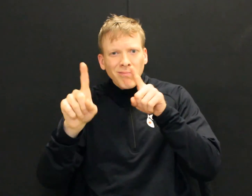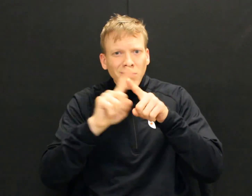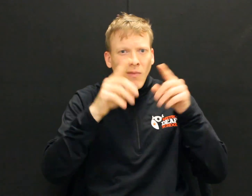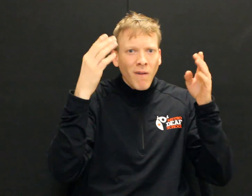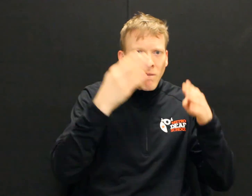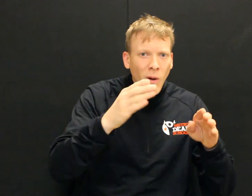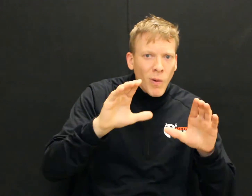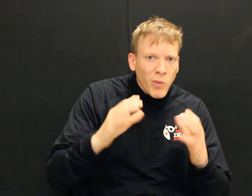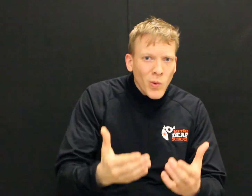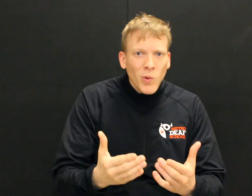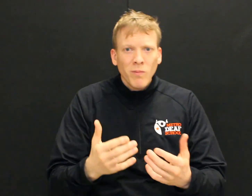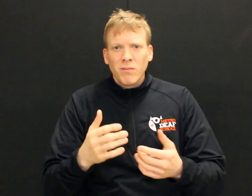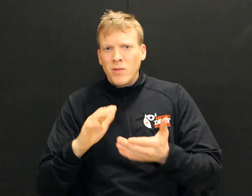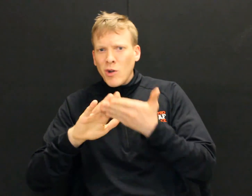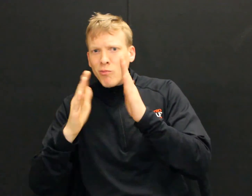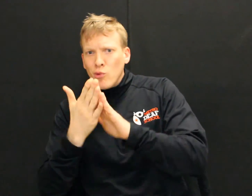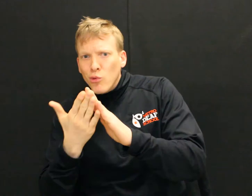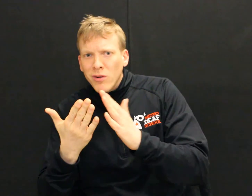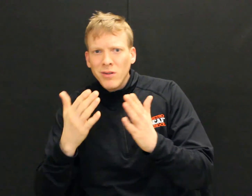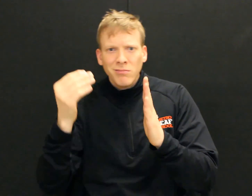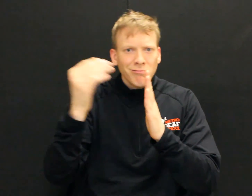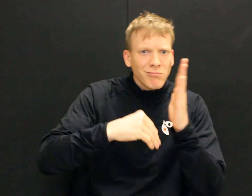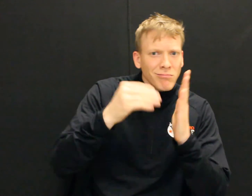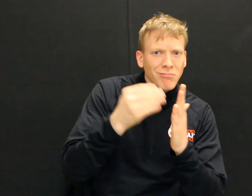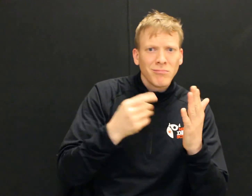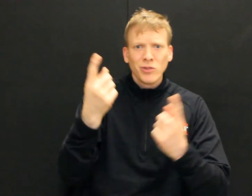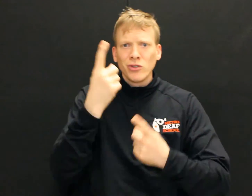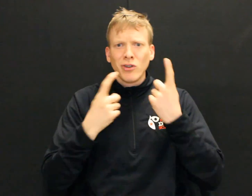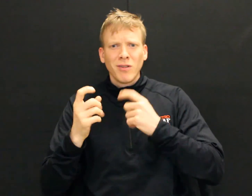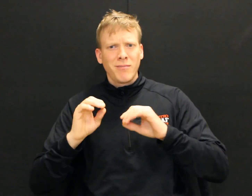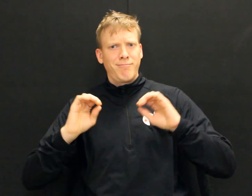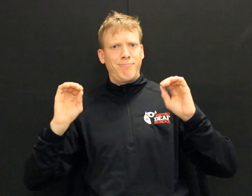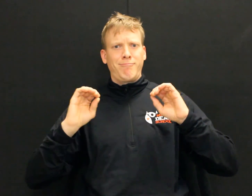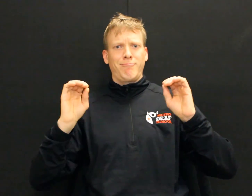who attended the focus groups and filled out surveys for the studies.